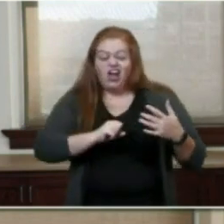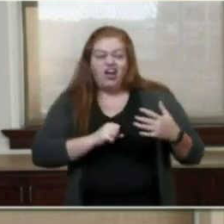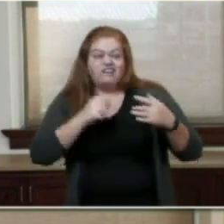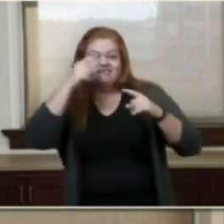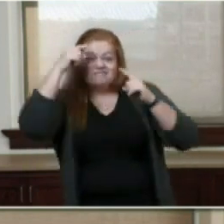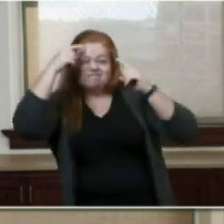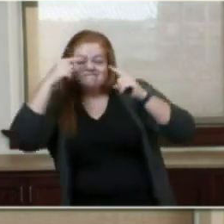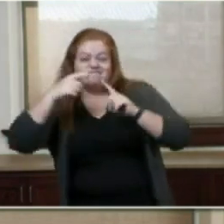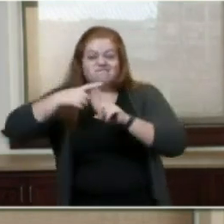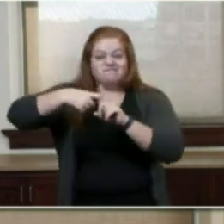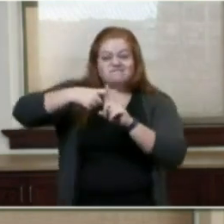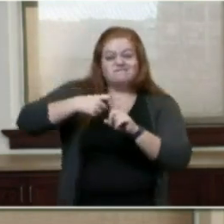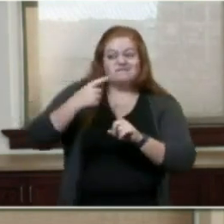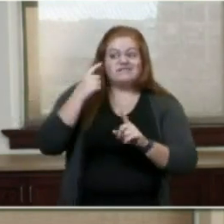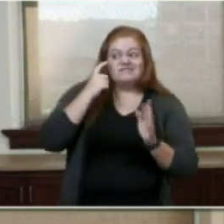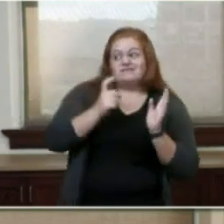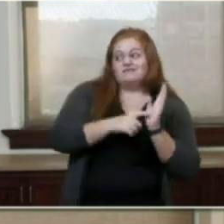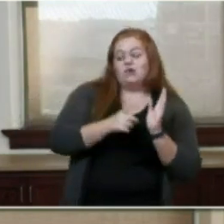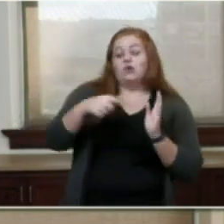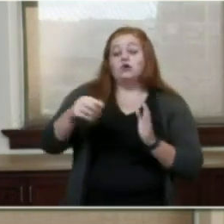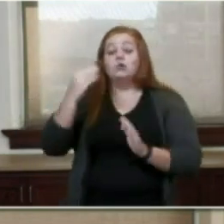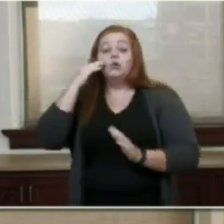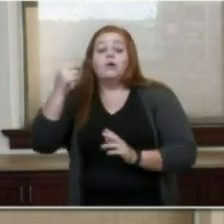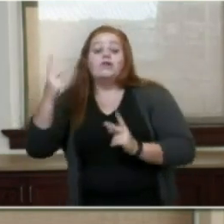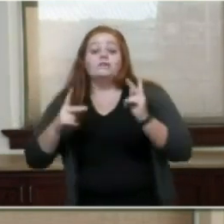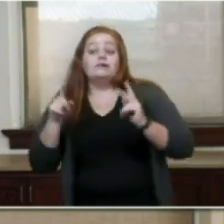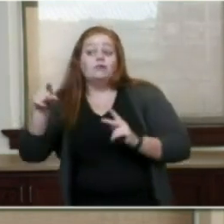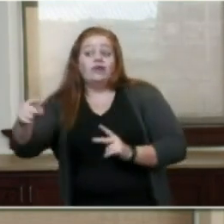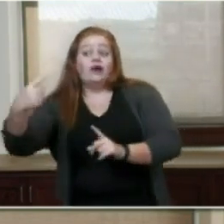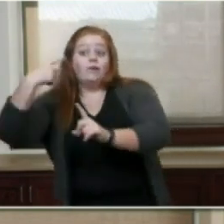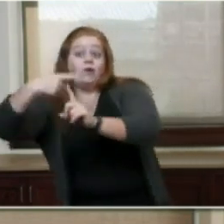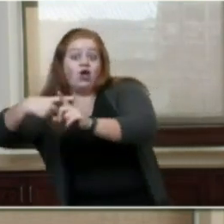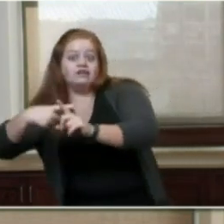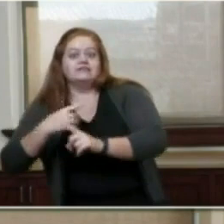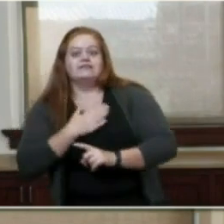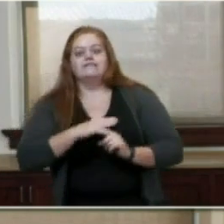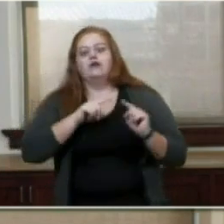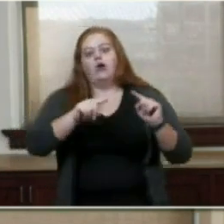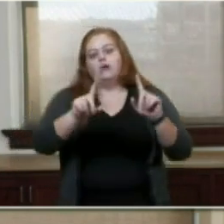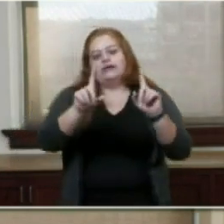someone who is a positive case. Please get tested. If you test positive,